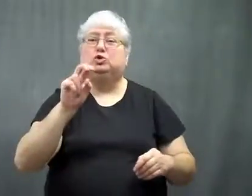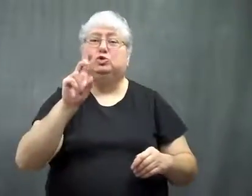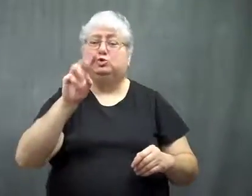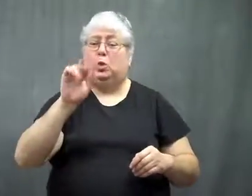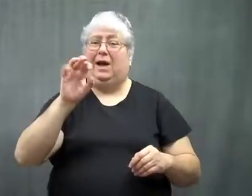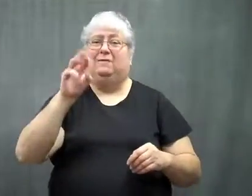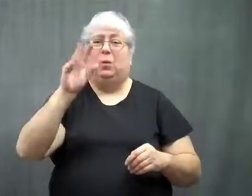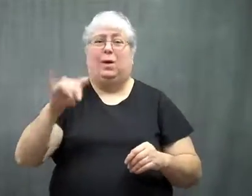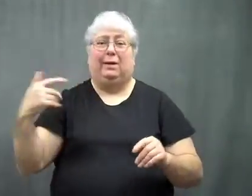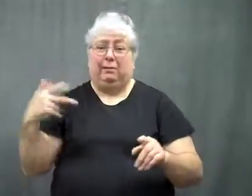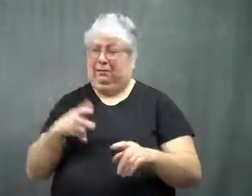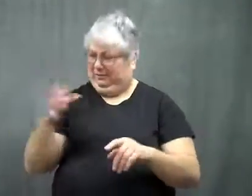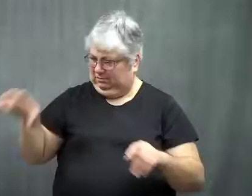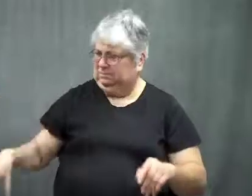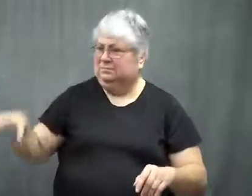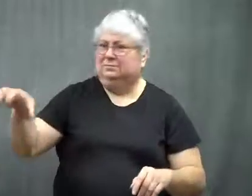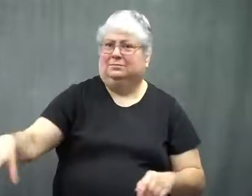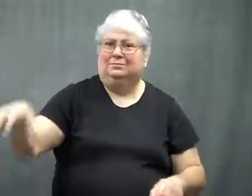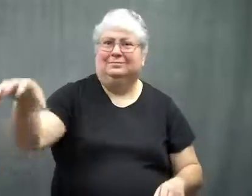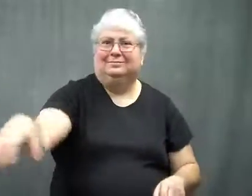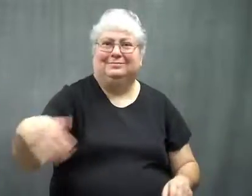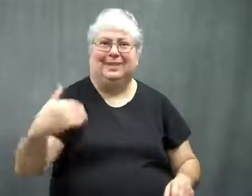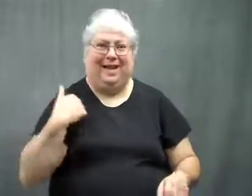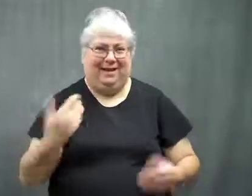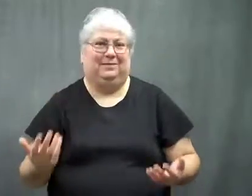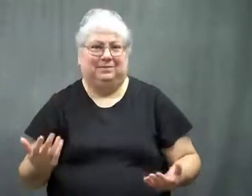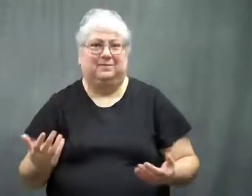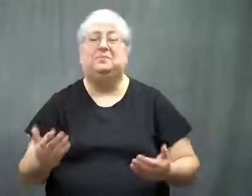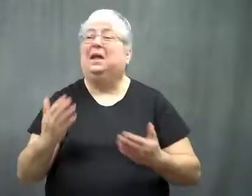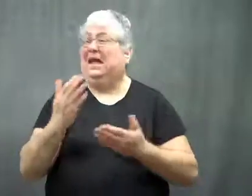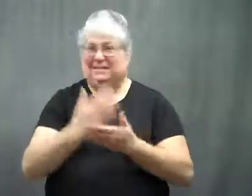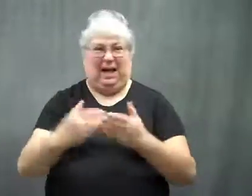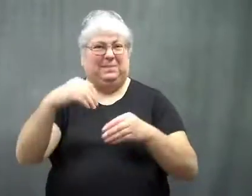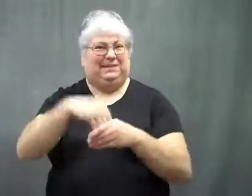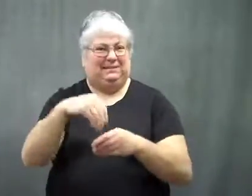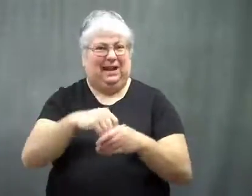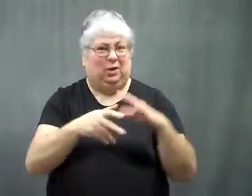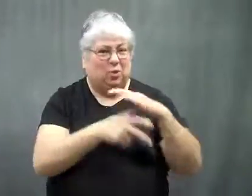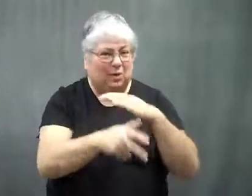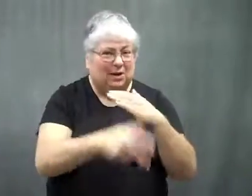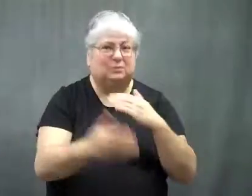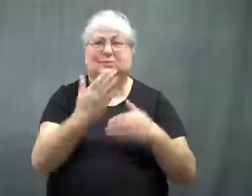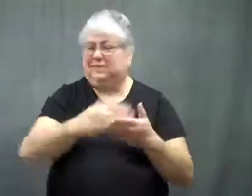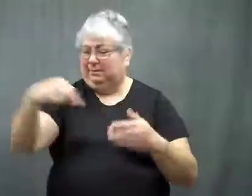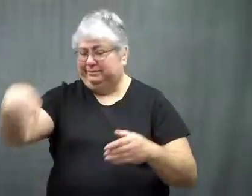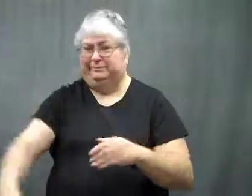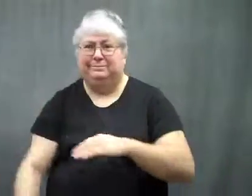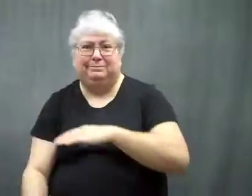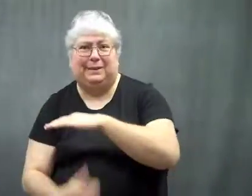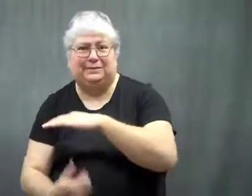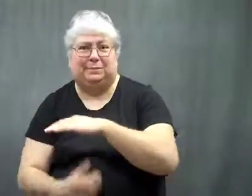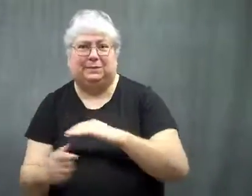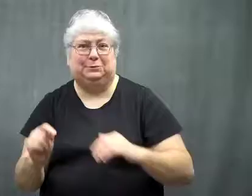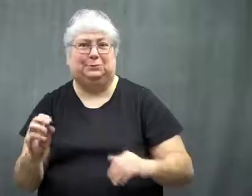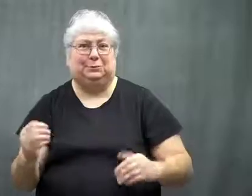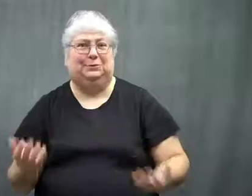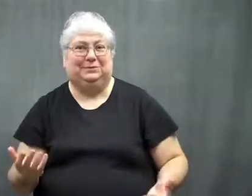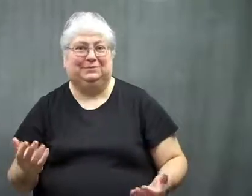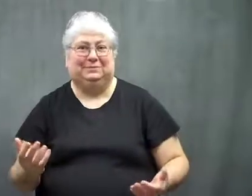There were cages along the driveway. Some were in the basement and in the garage.